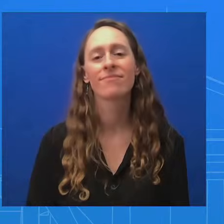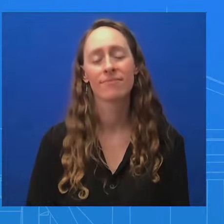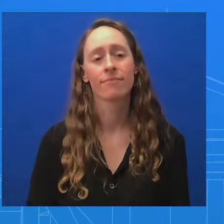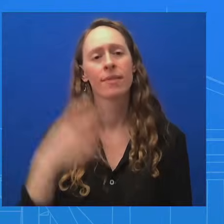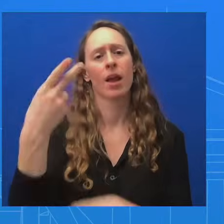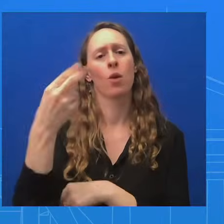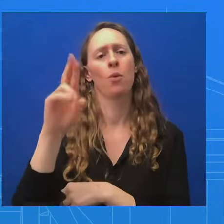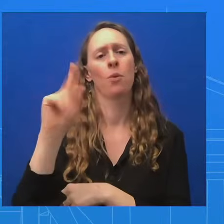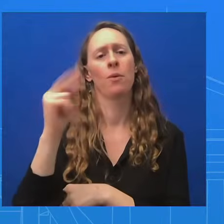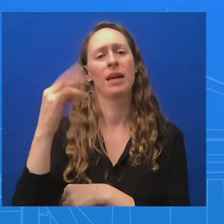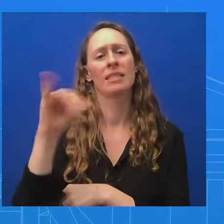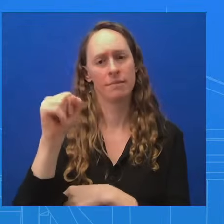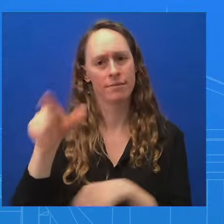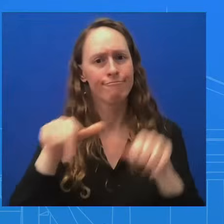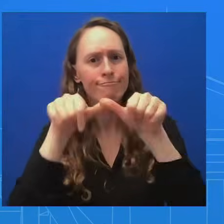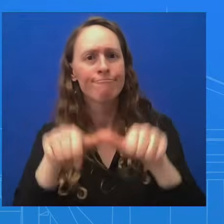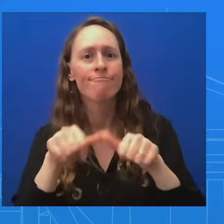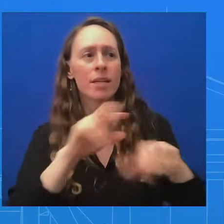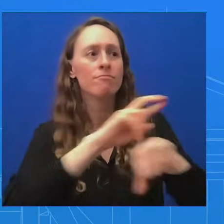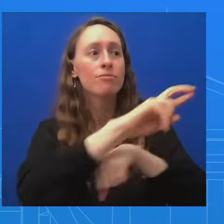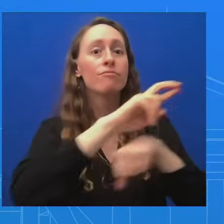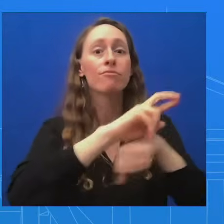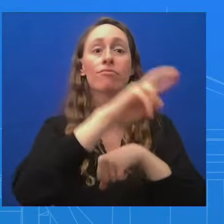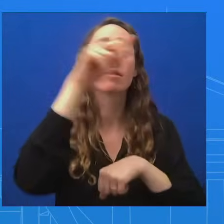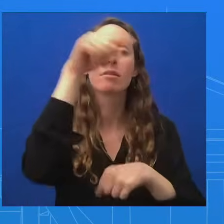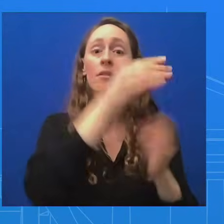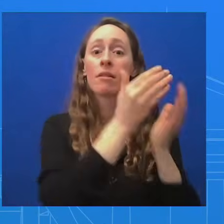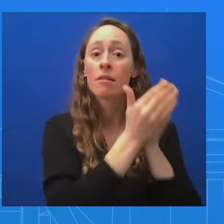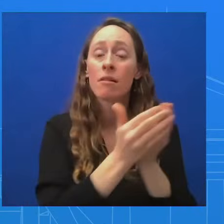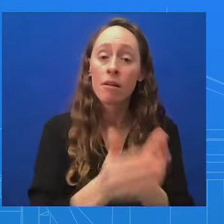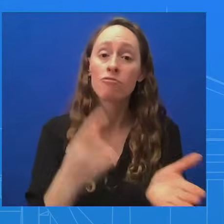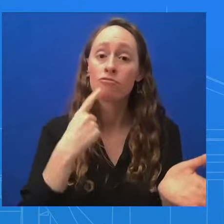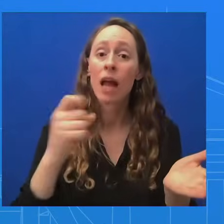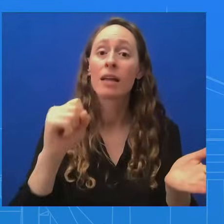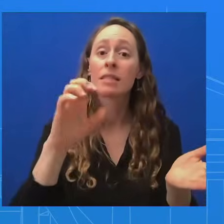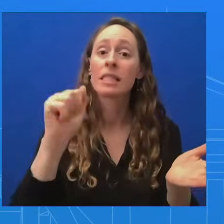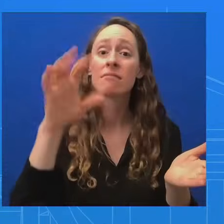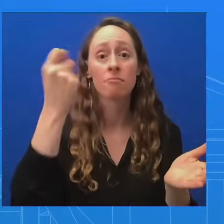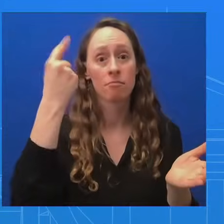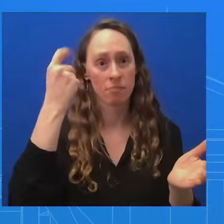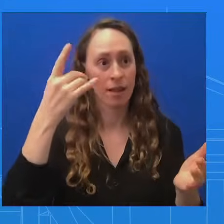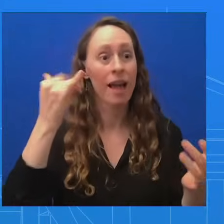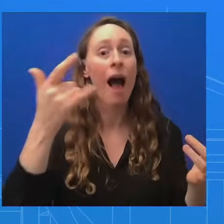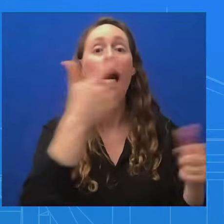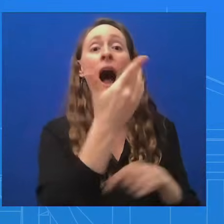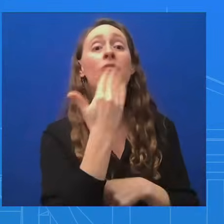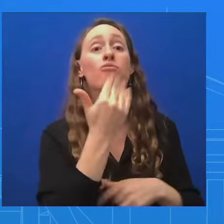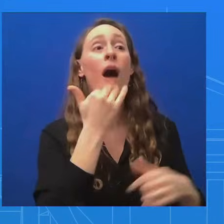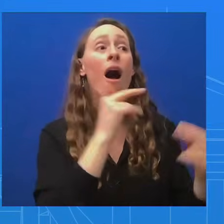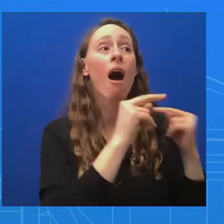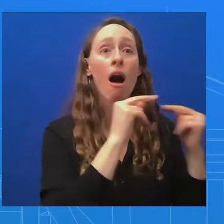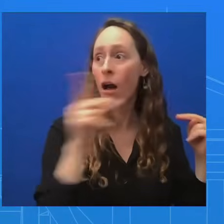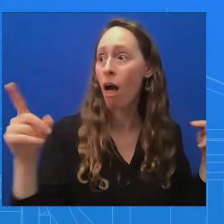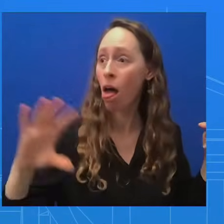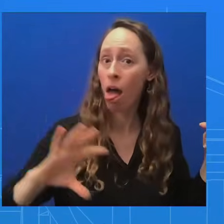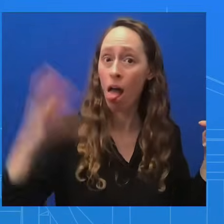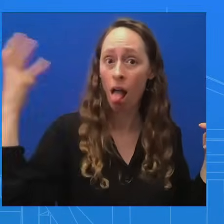The Press: Thanks a lot. Thanks, John. On Ecuador. Is the U.S. and -- and the President considering ramping up its military assistance to Ecuador